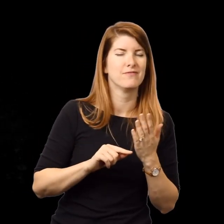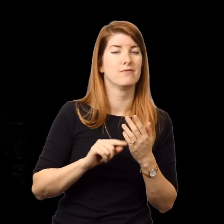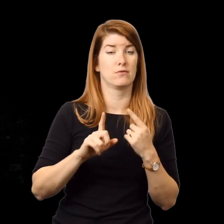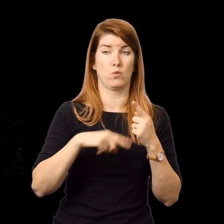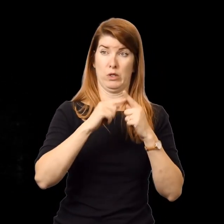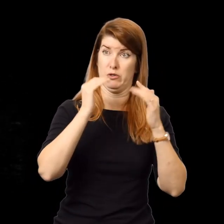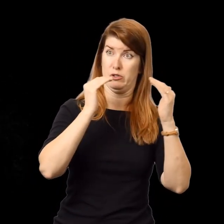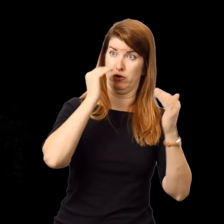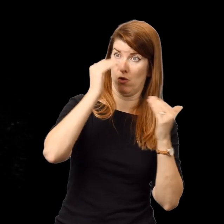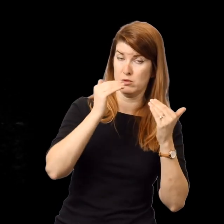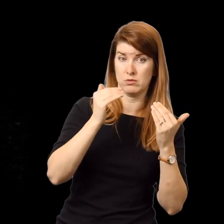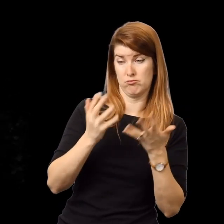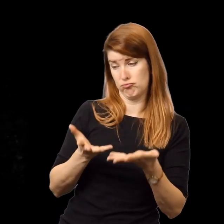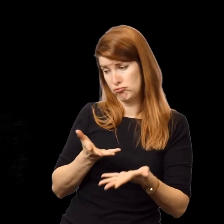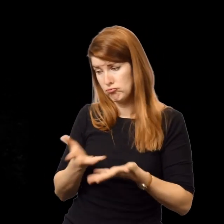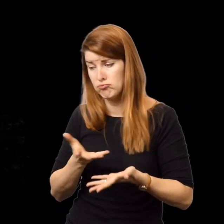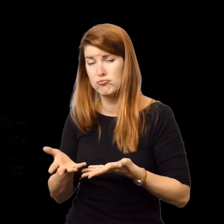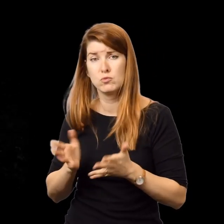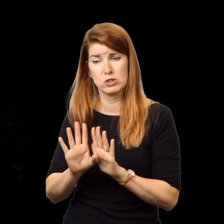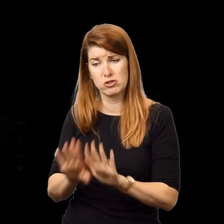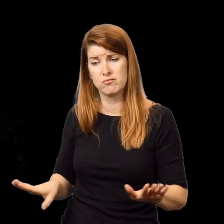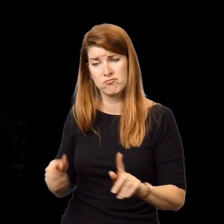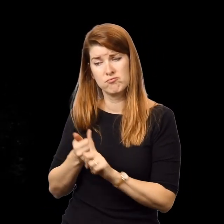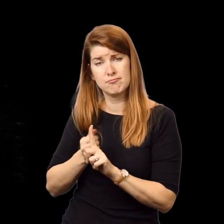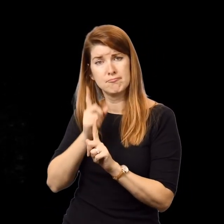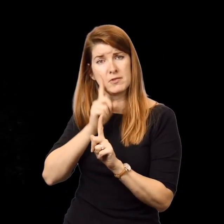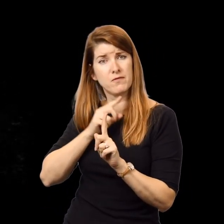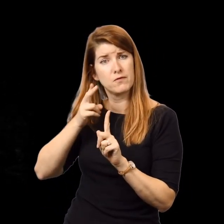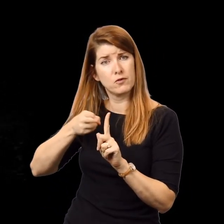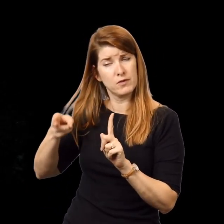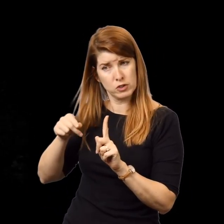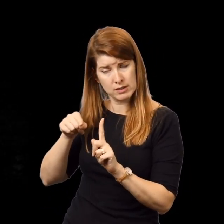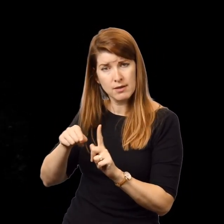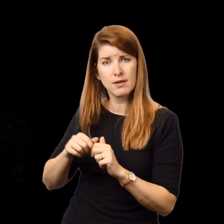when adults who are interacting with kids who are deaf and hard of hearing,